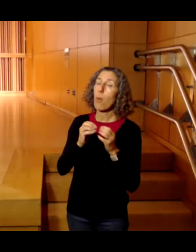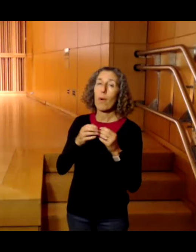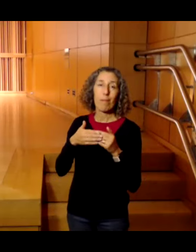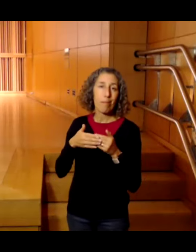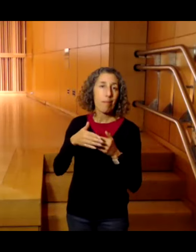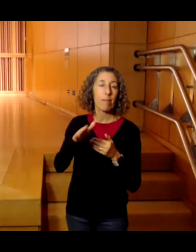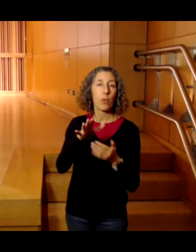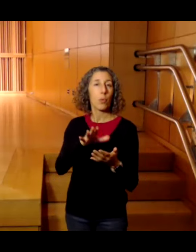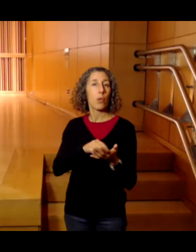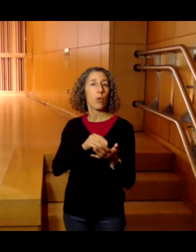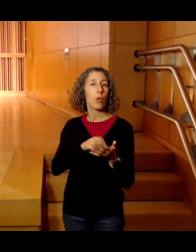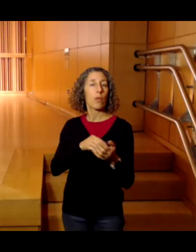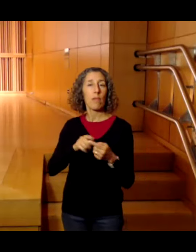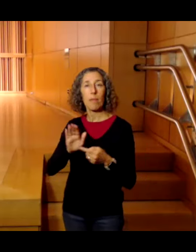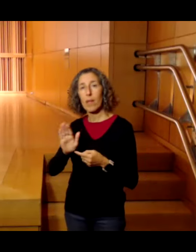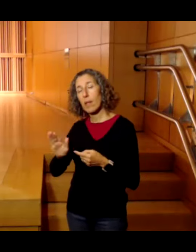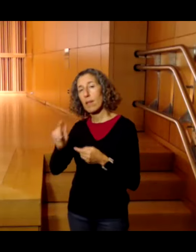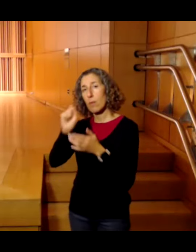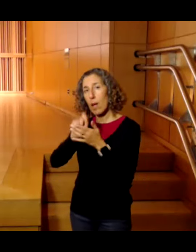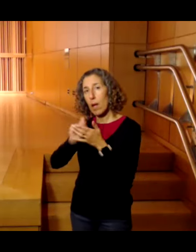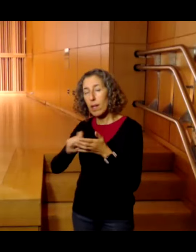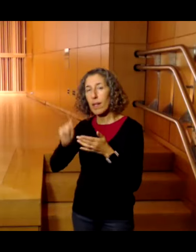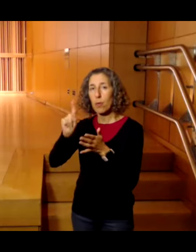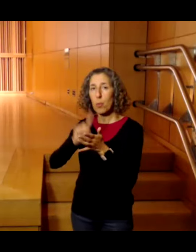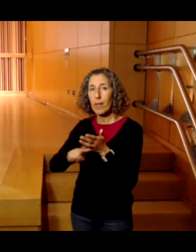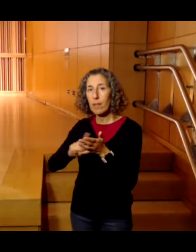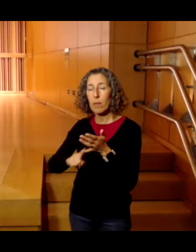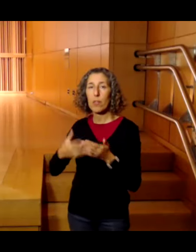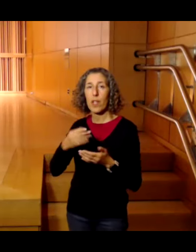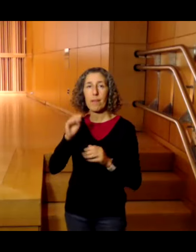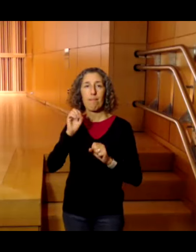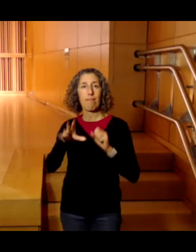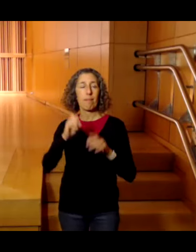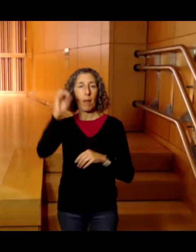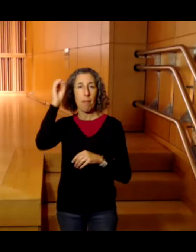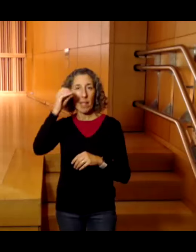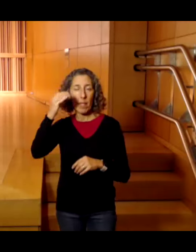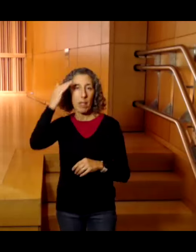And how we might bridge what is an untenable divide between our professional and personal lives.